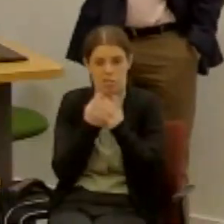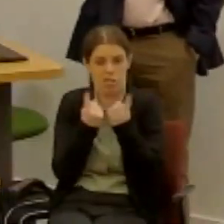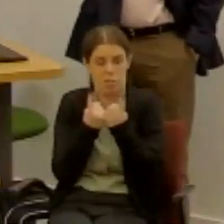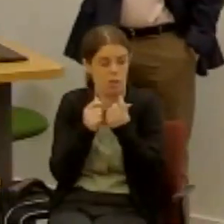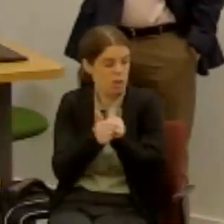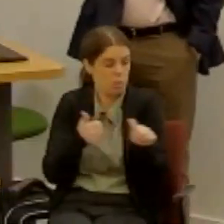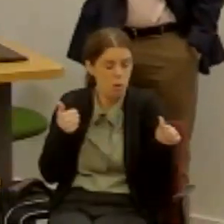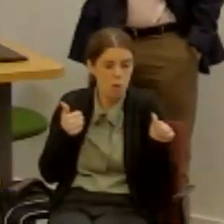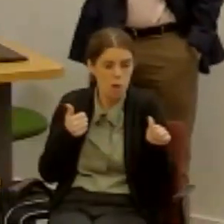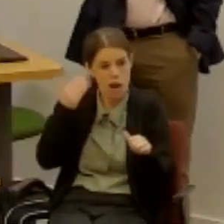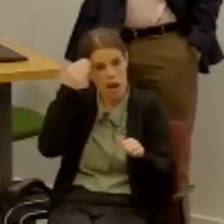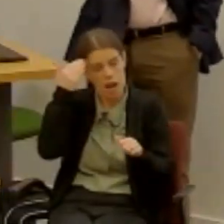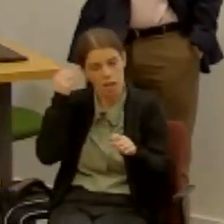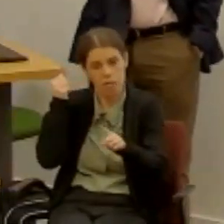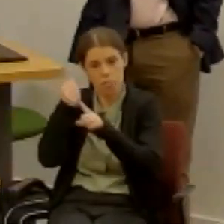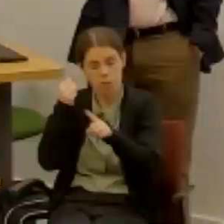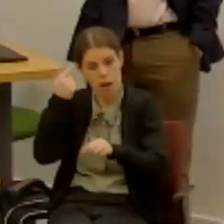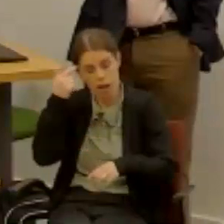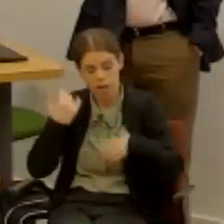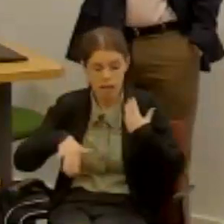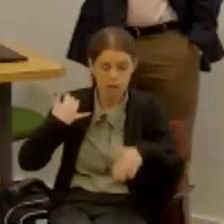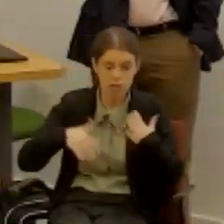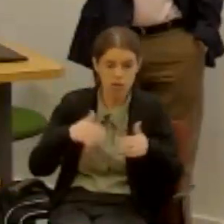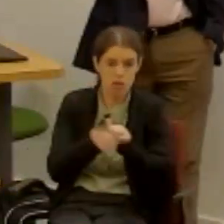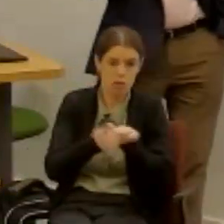So, hitting the ball, head injuries and sport. Then we didn't.